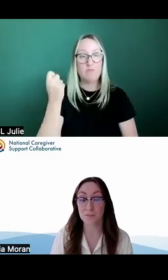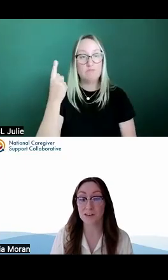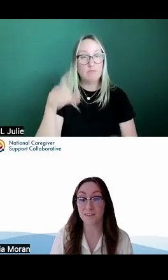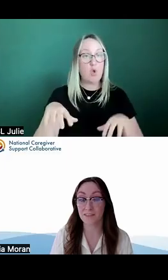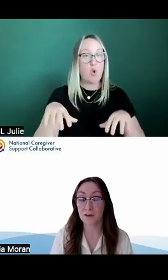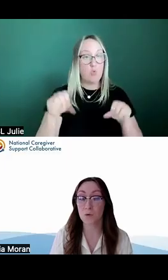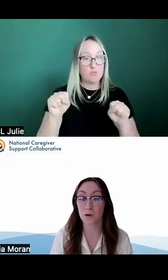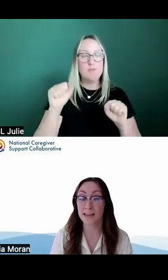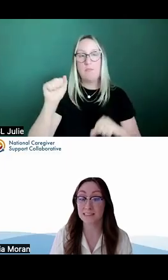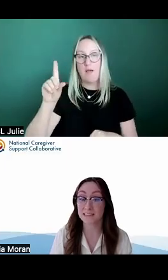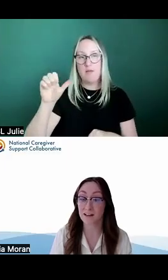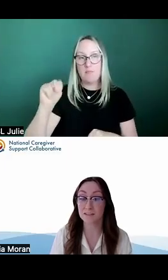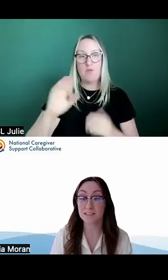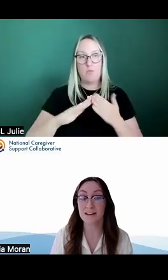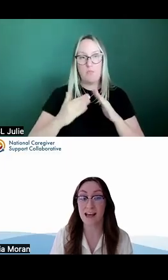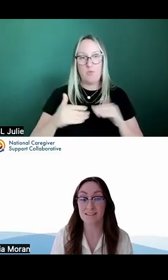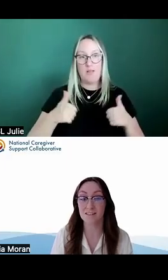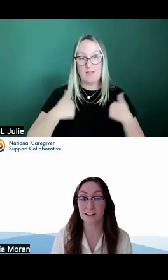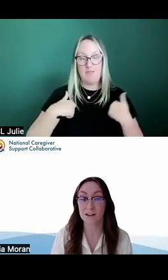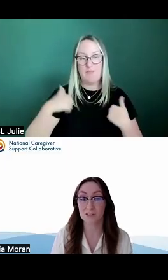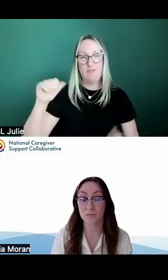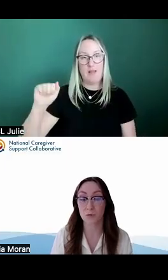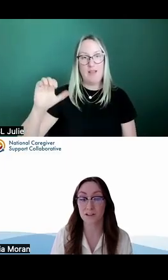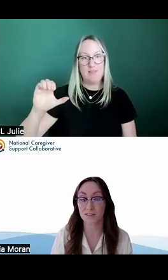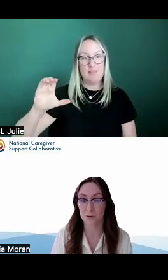Community Living, or ACL’s, National Caregiver Support Collaborative,